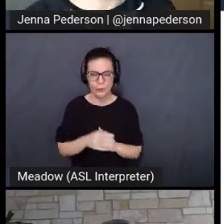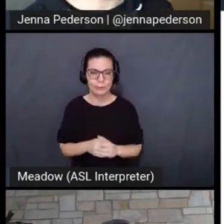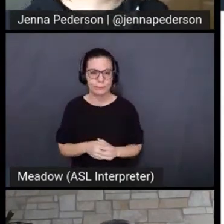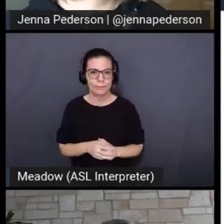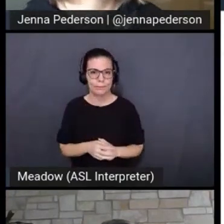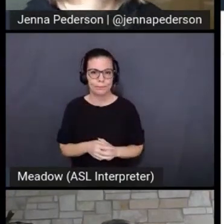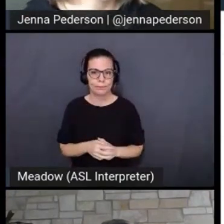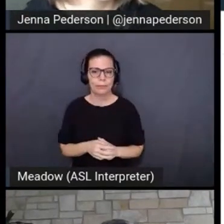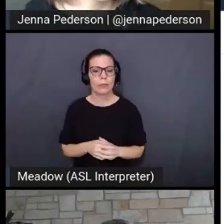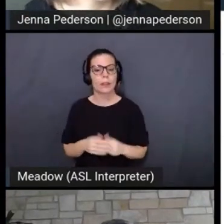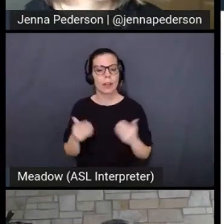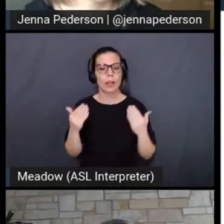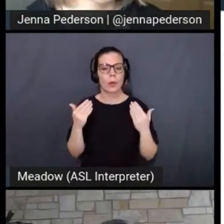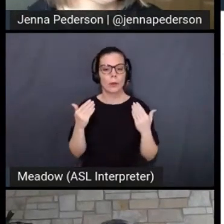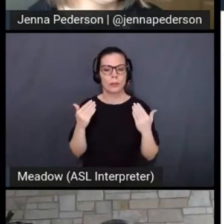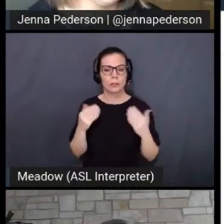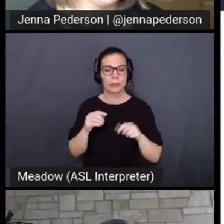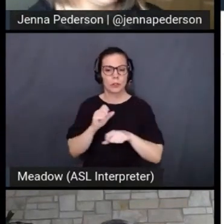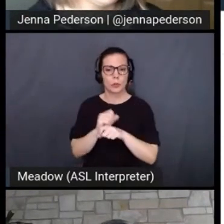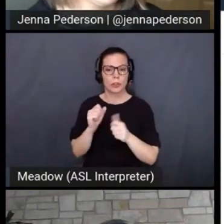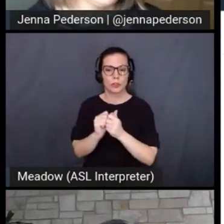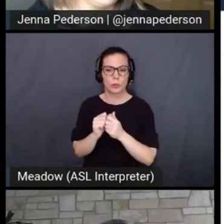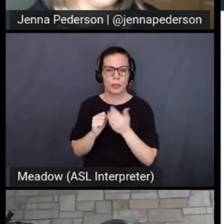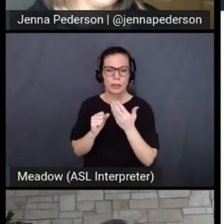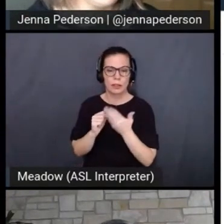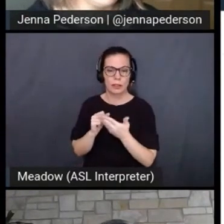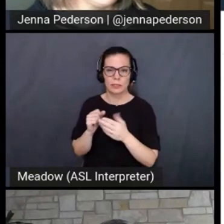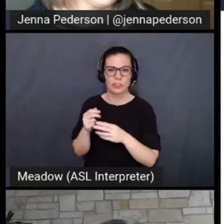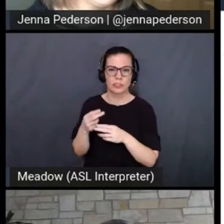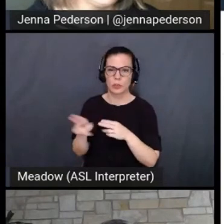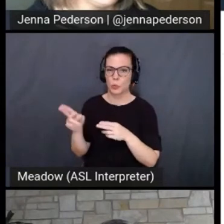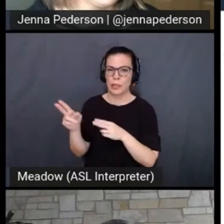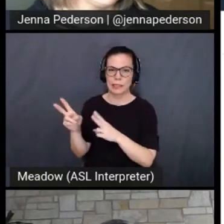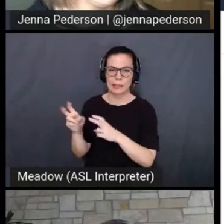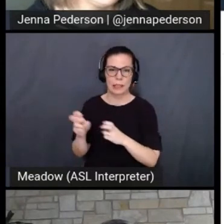I'm gonna go and start working this out so quick import.